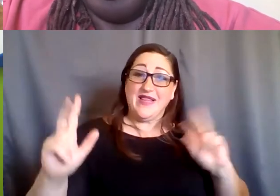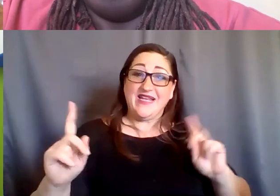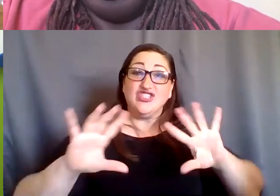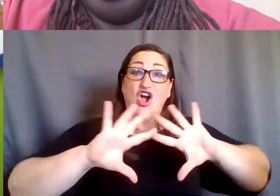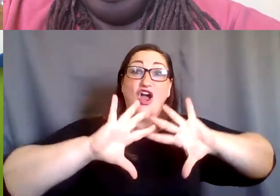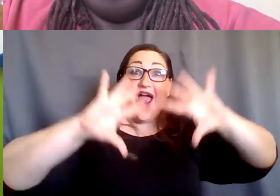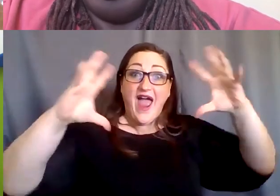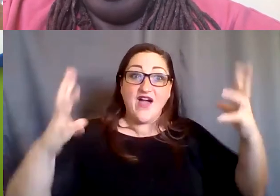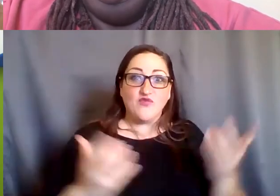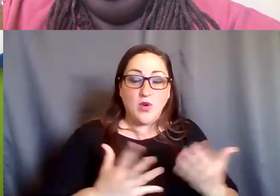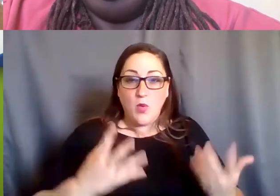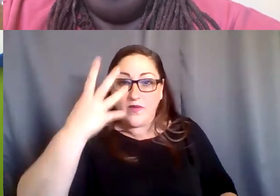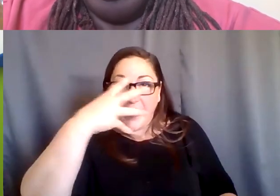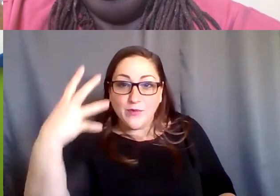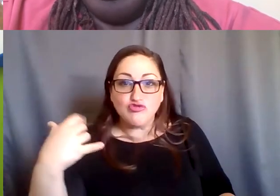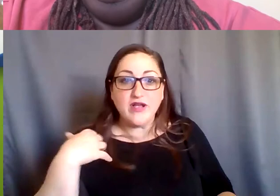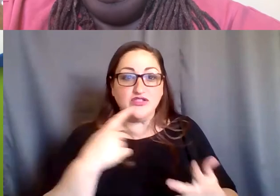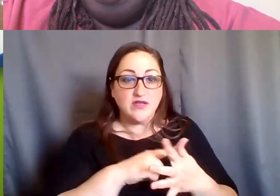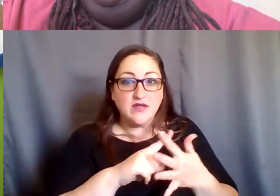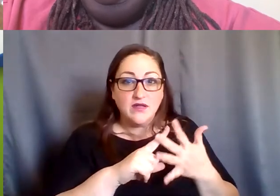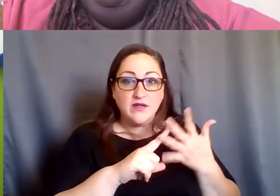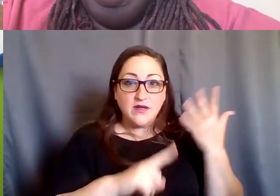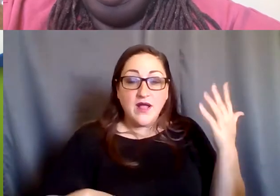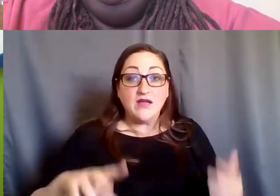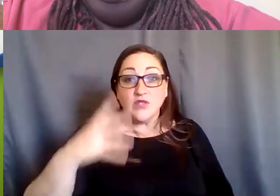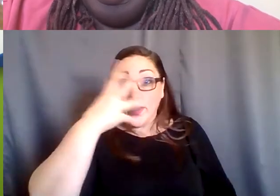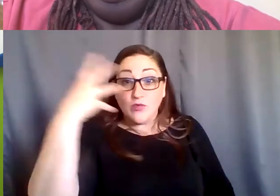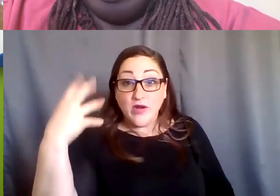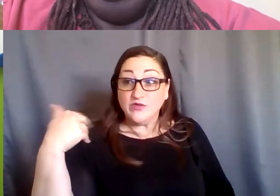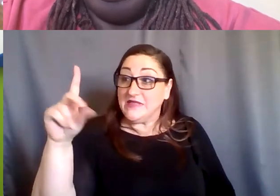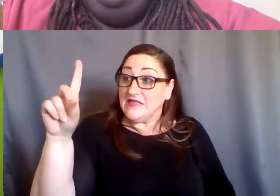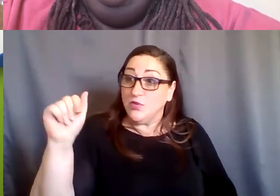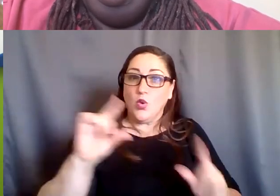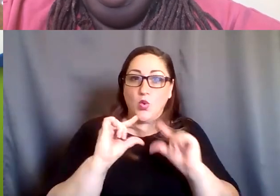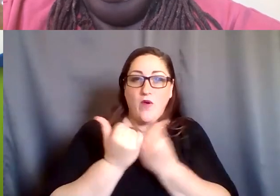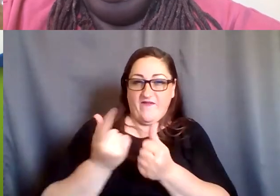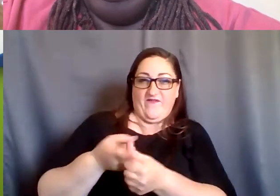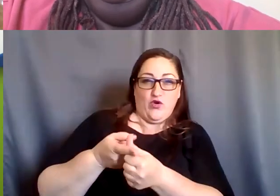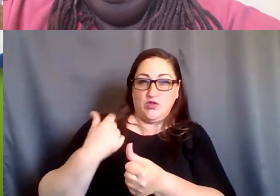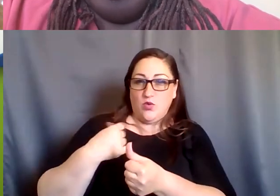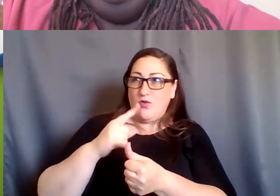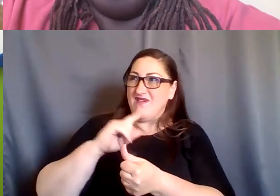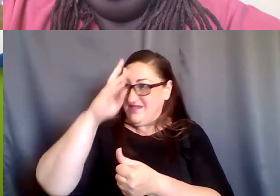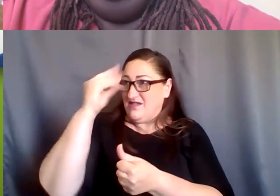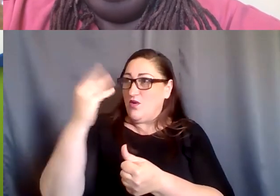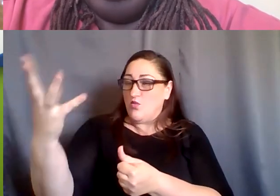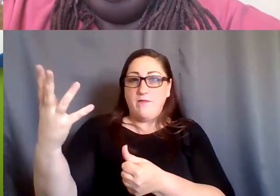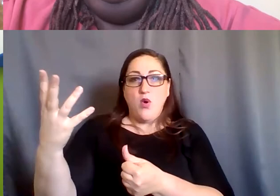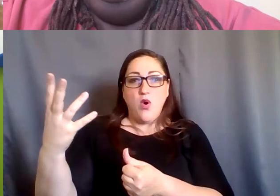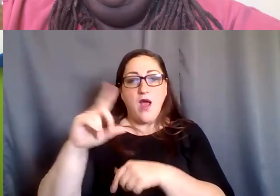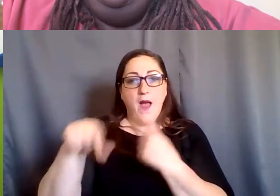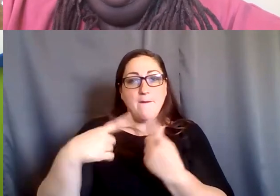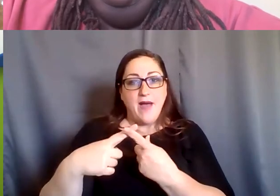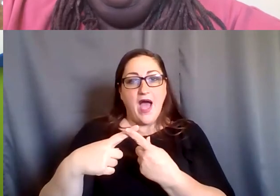centers, but it was disability groups that were the first to report on conditions at migrant detention centers for children. It was disability groups.